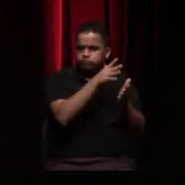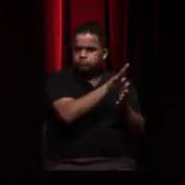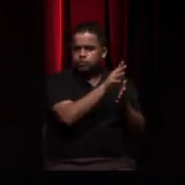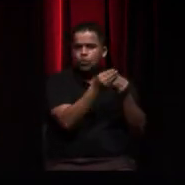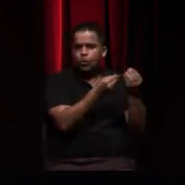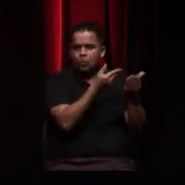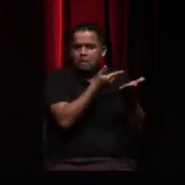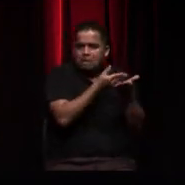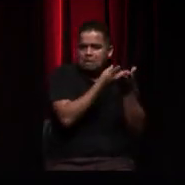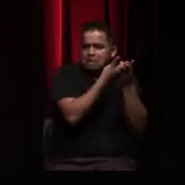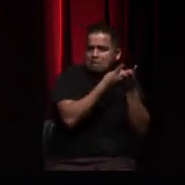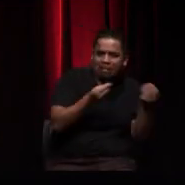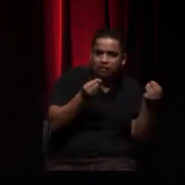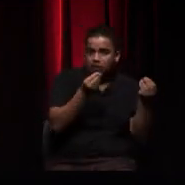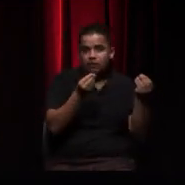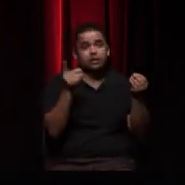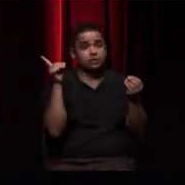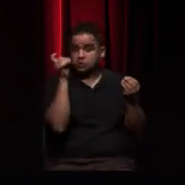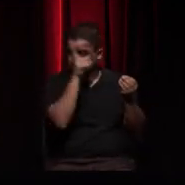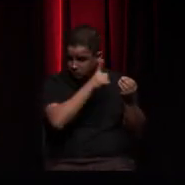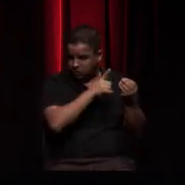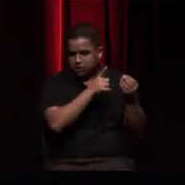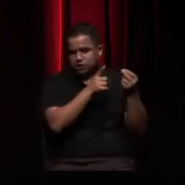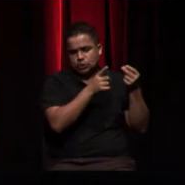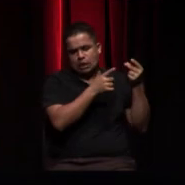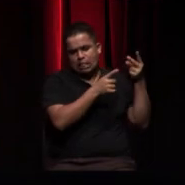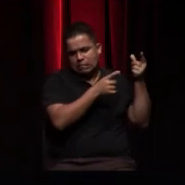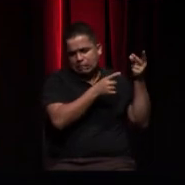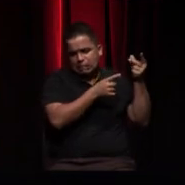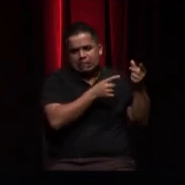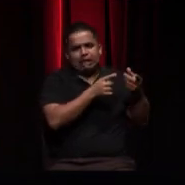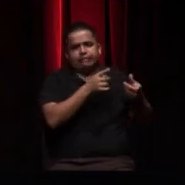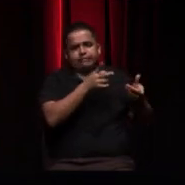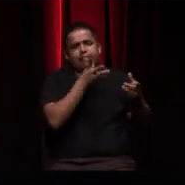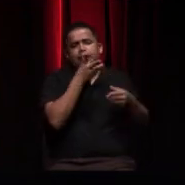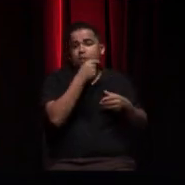to build and very easy to destroy.